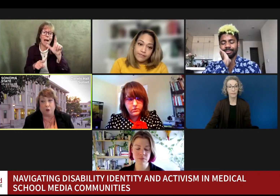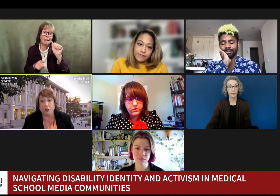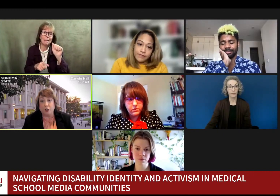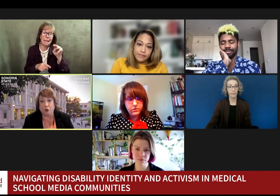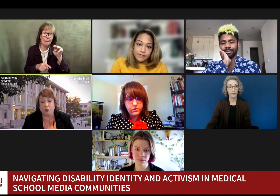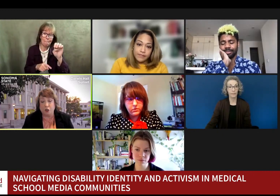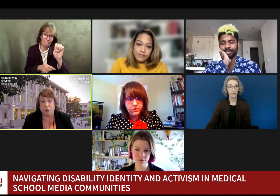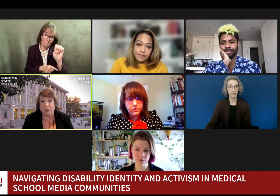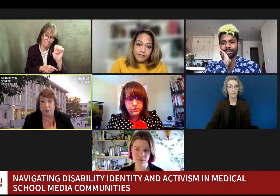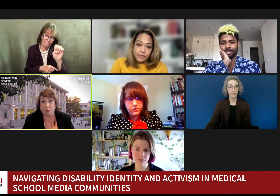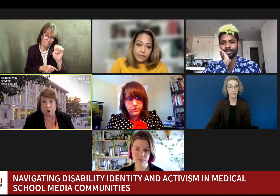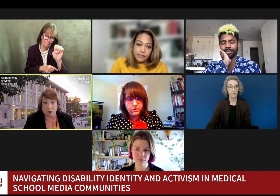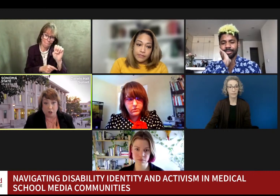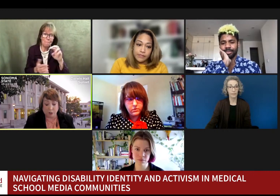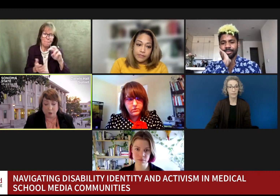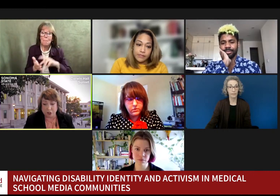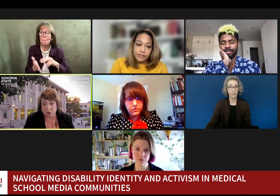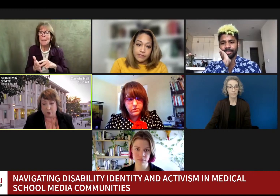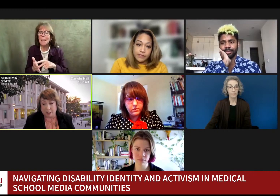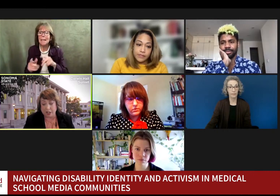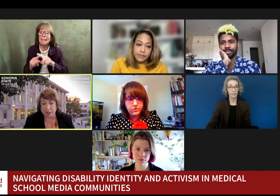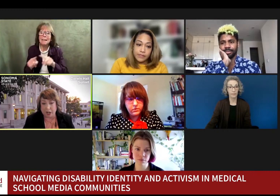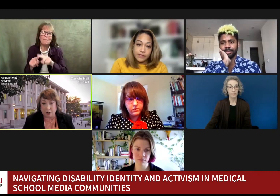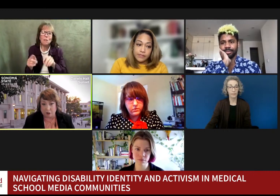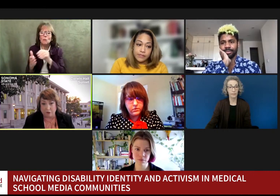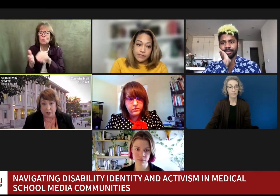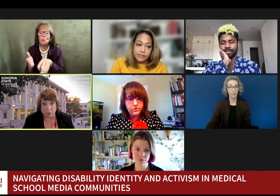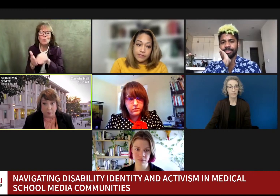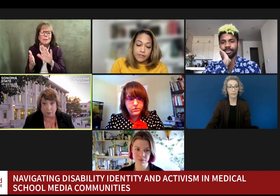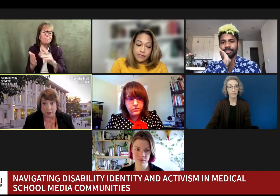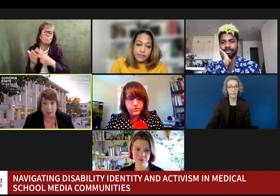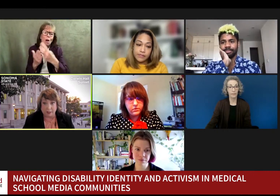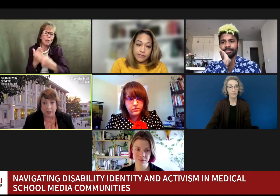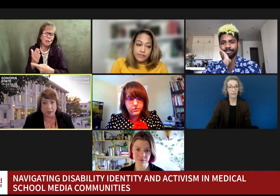Which as an educator offended me because why would you say something like that